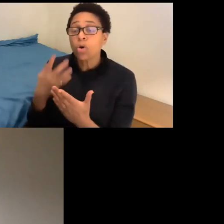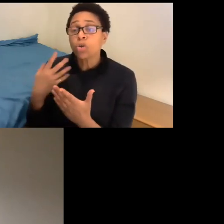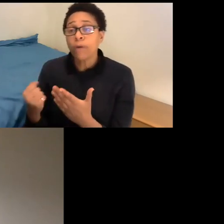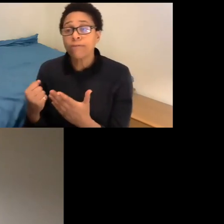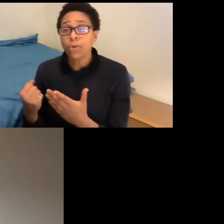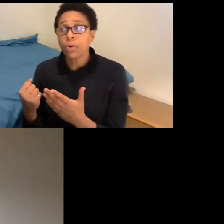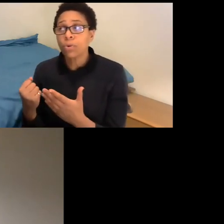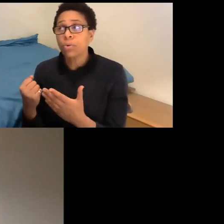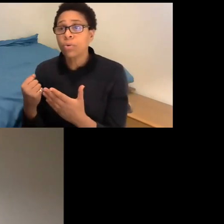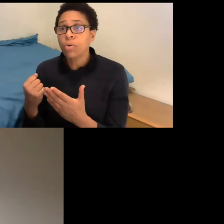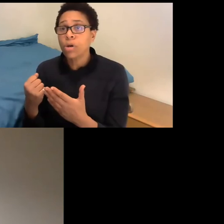feminism?'